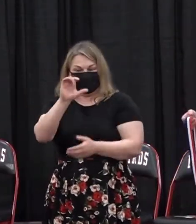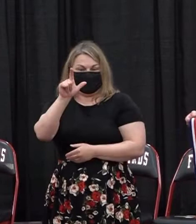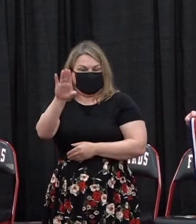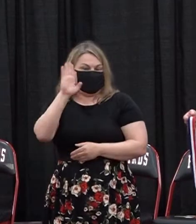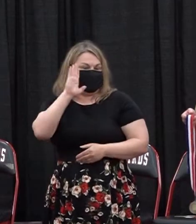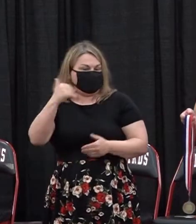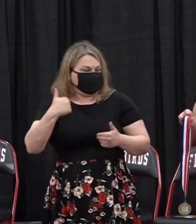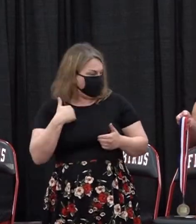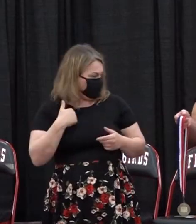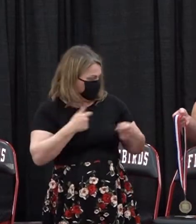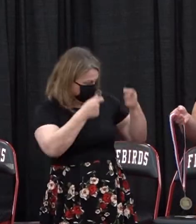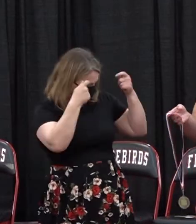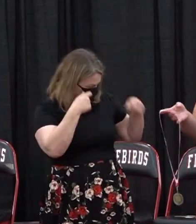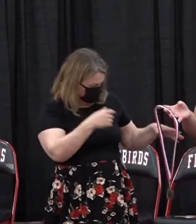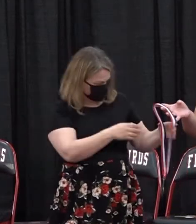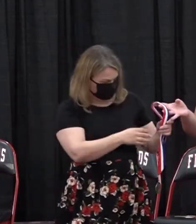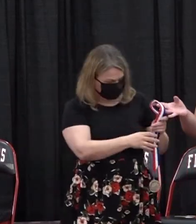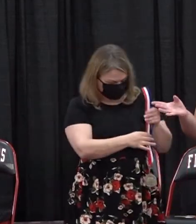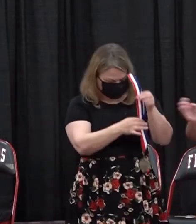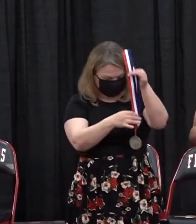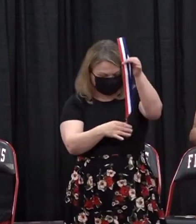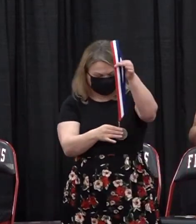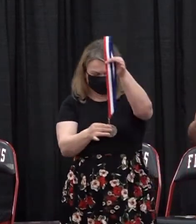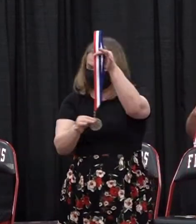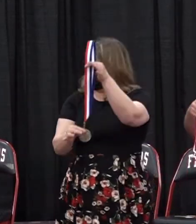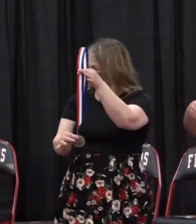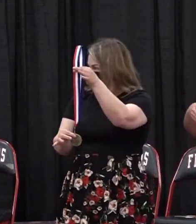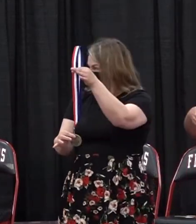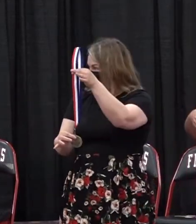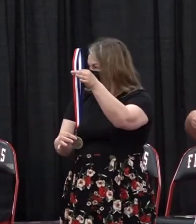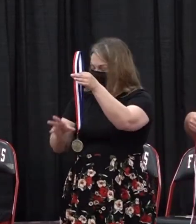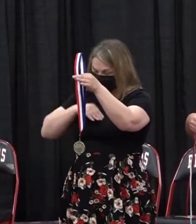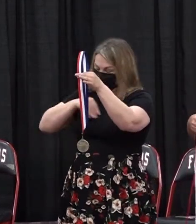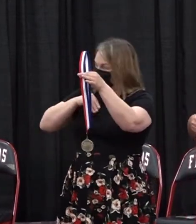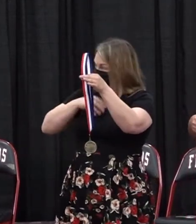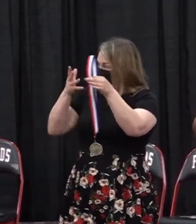At tomorrow's graduation, Caleb will also be wearing this.